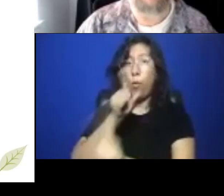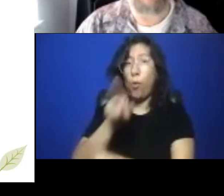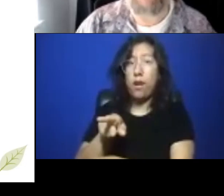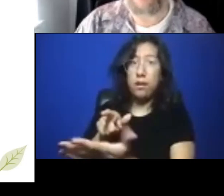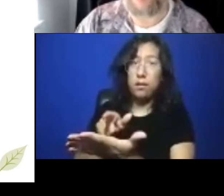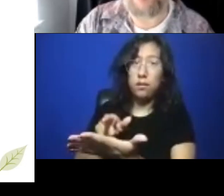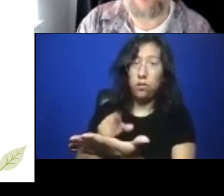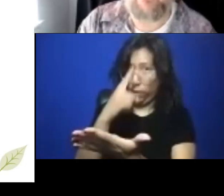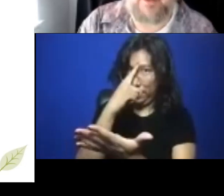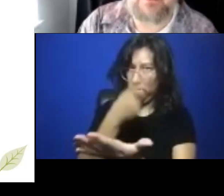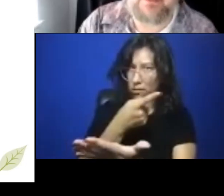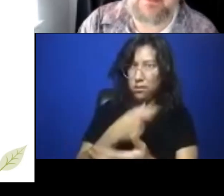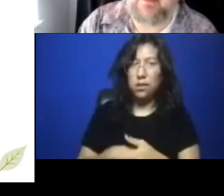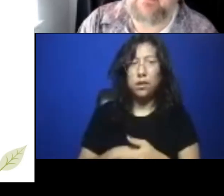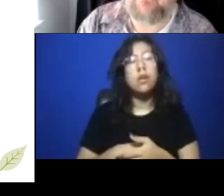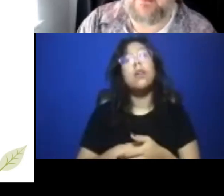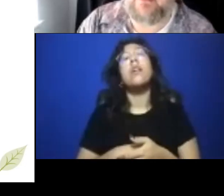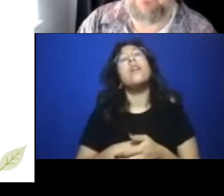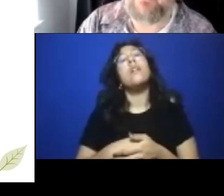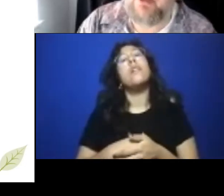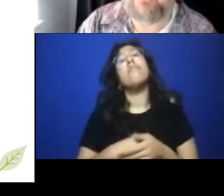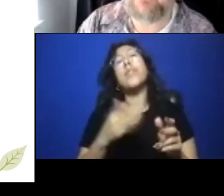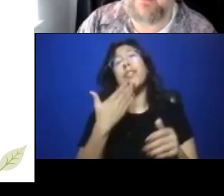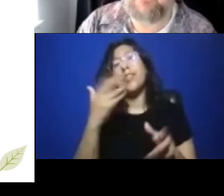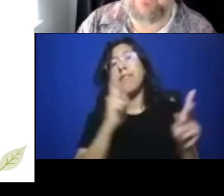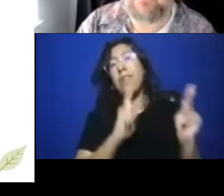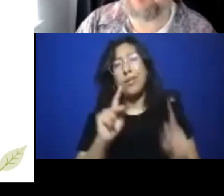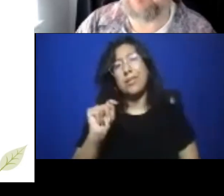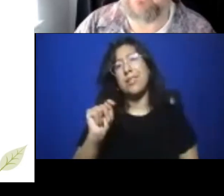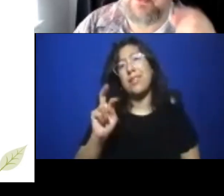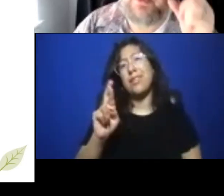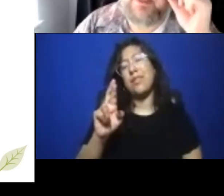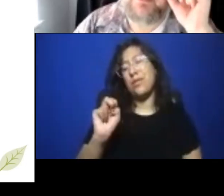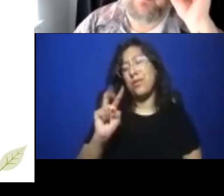The good folks at the Trevor Project have noticed that those political changes,